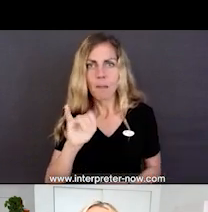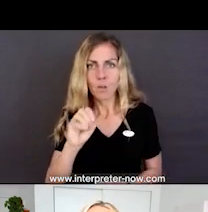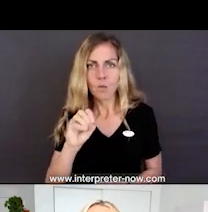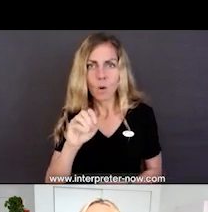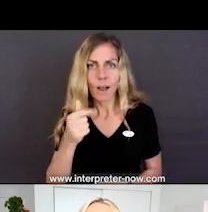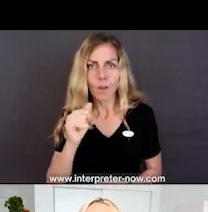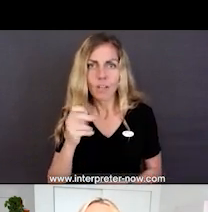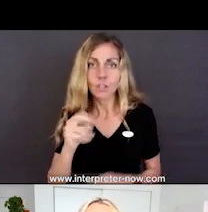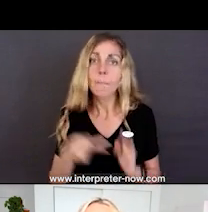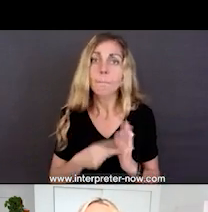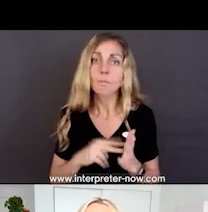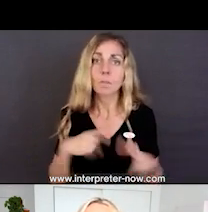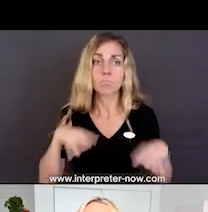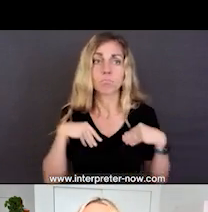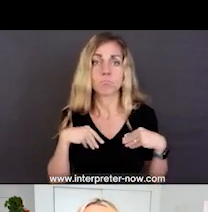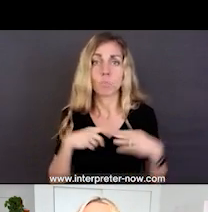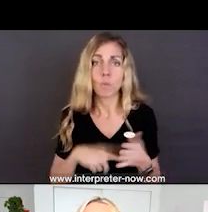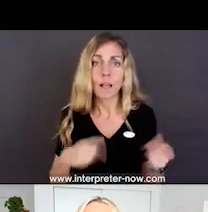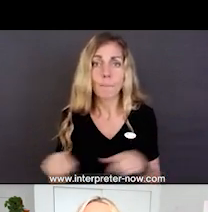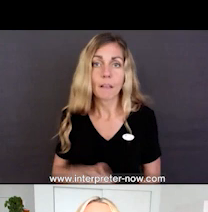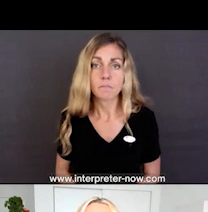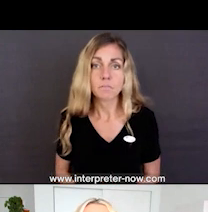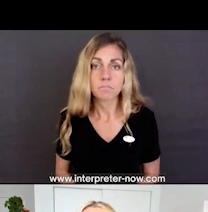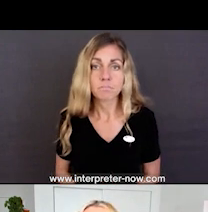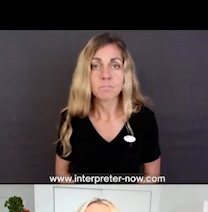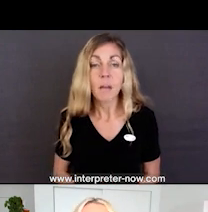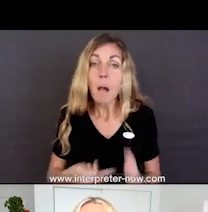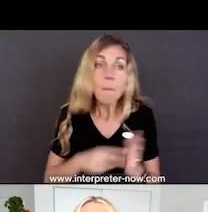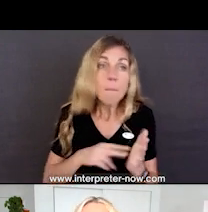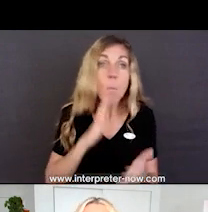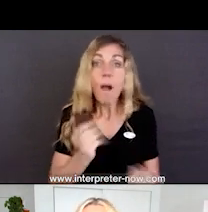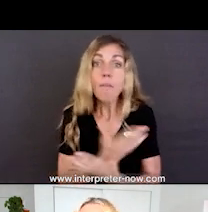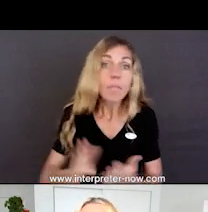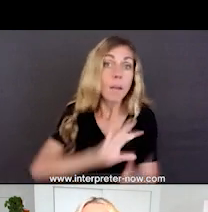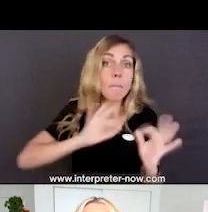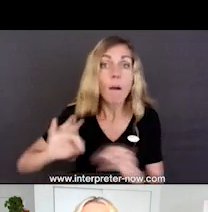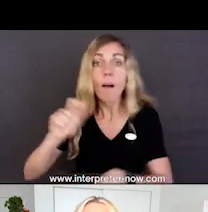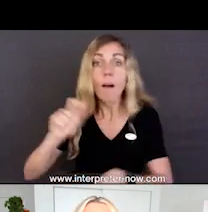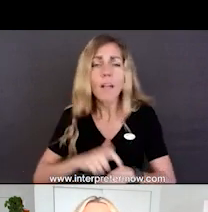in what's happening. So it's really important to do something. We're not always going to get it all right, and I'll talk a little bit about what we do